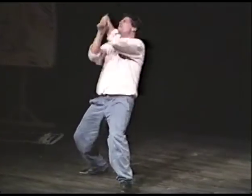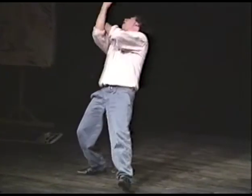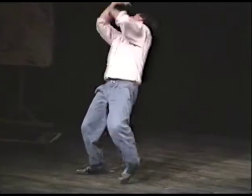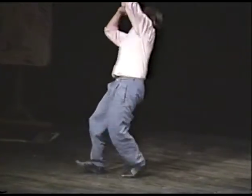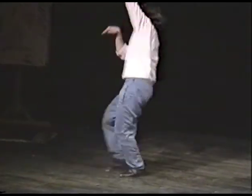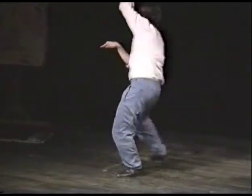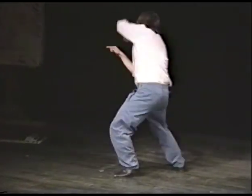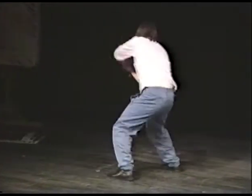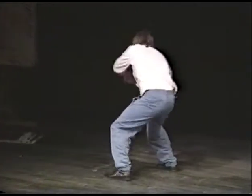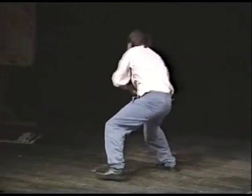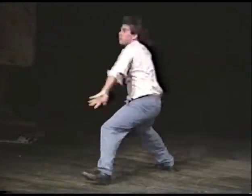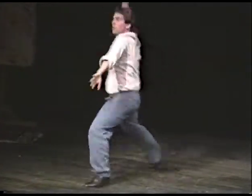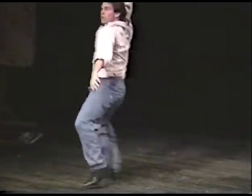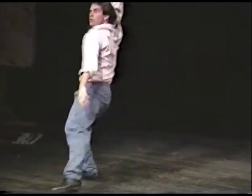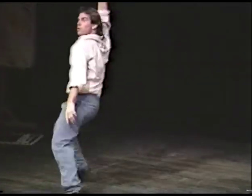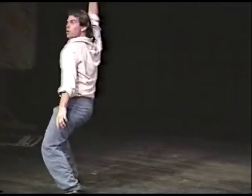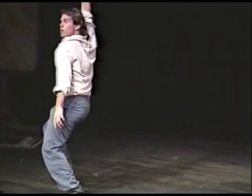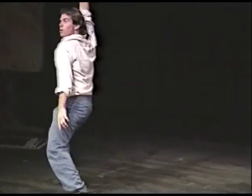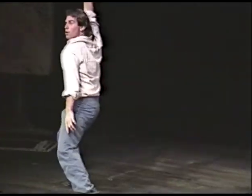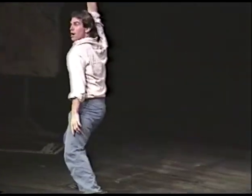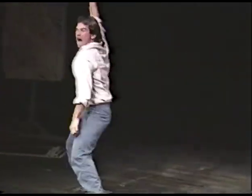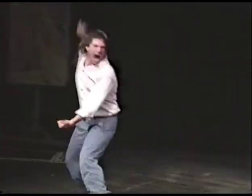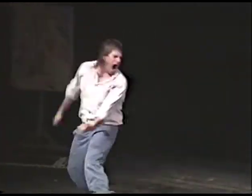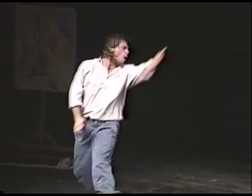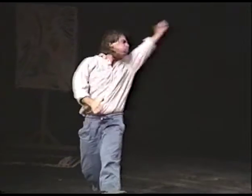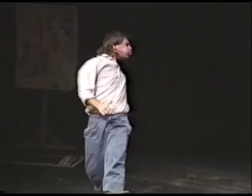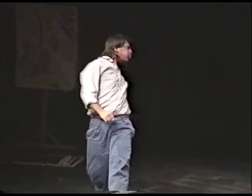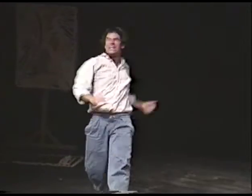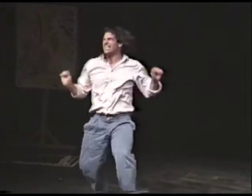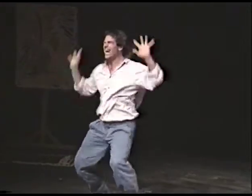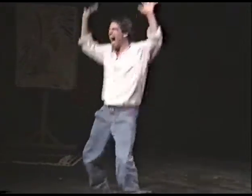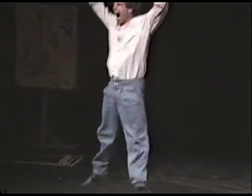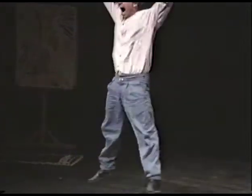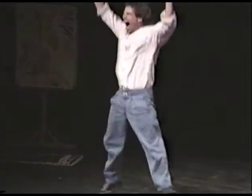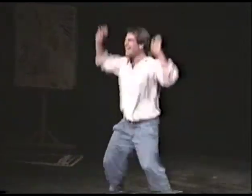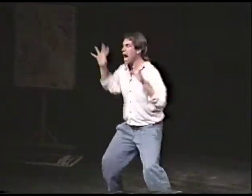And runner collide in spiral fashion.